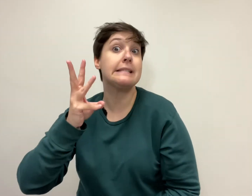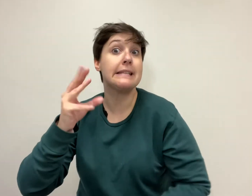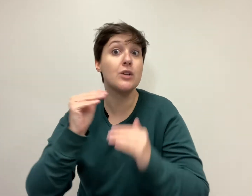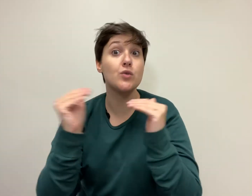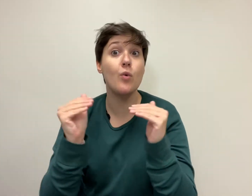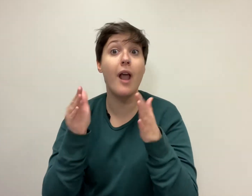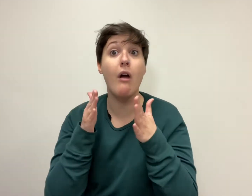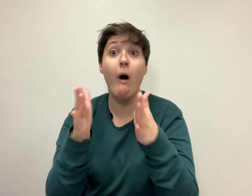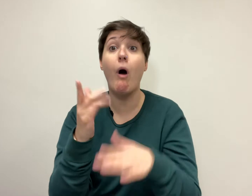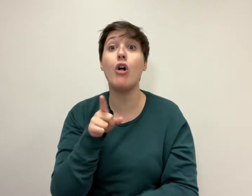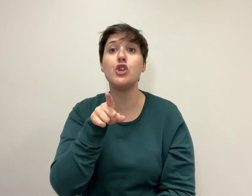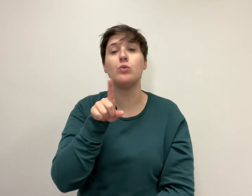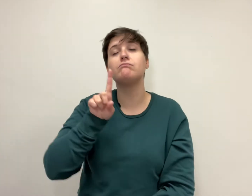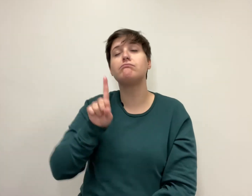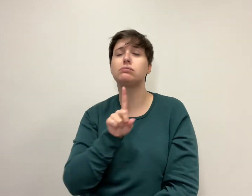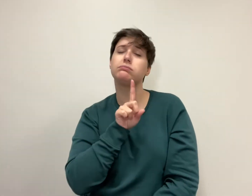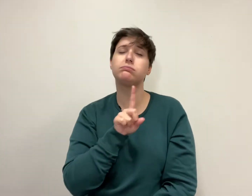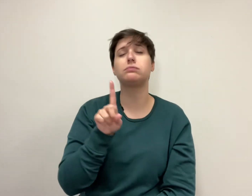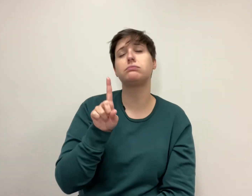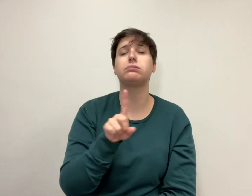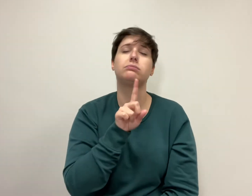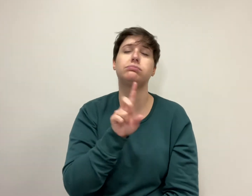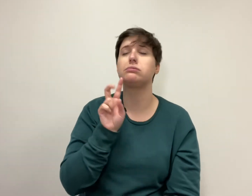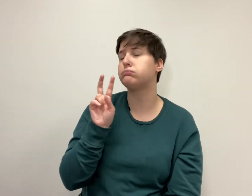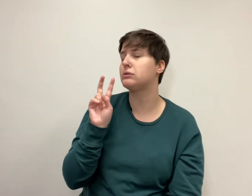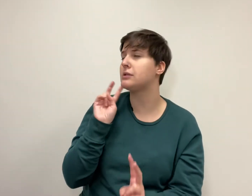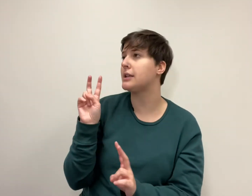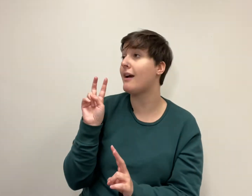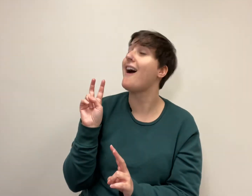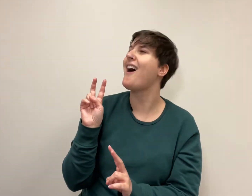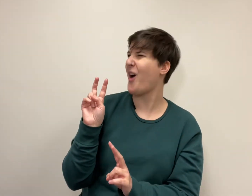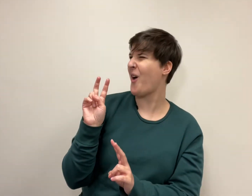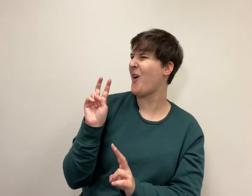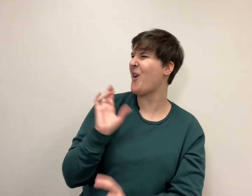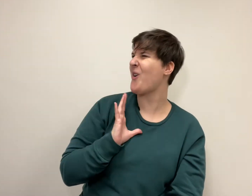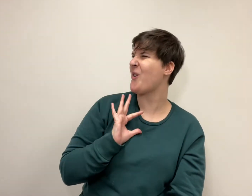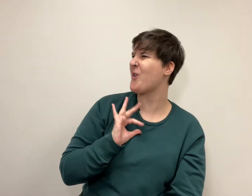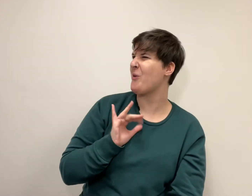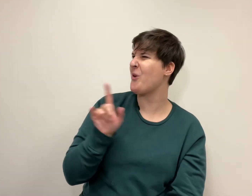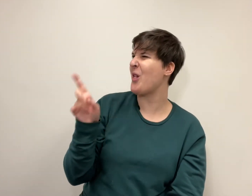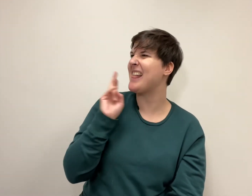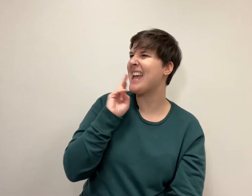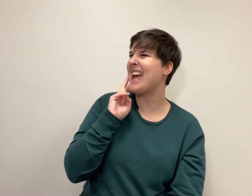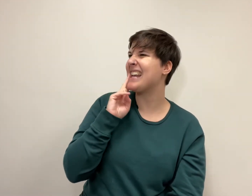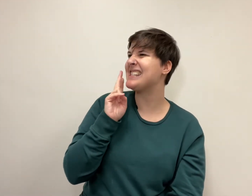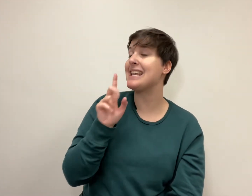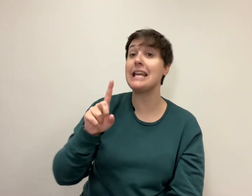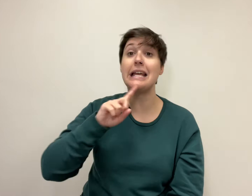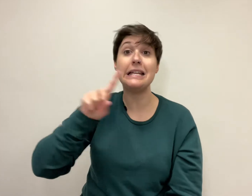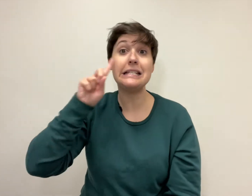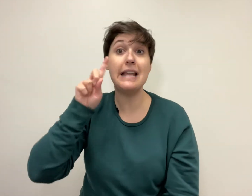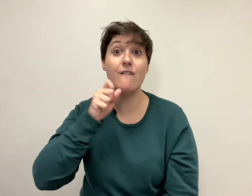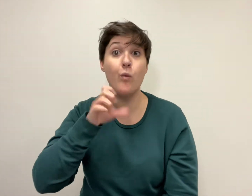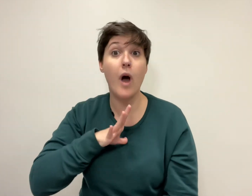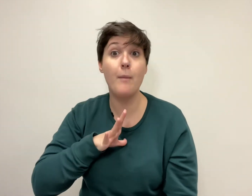So maybe in the 6th grade hall, you'll be walking and see a cool poster